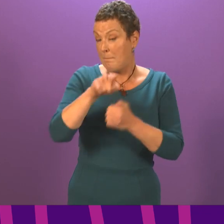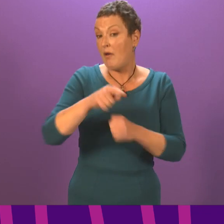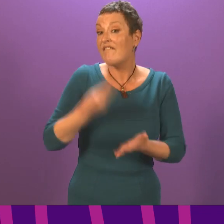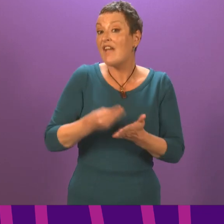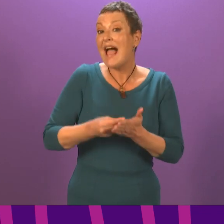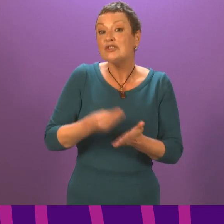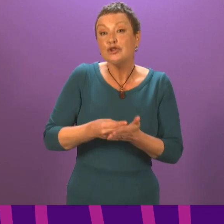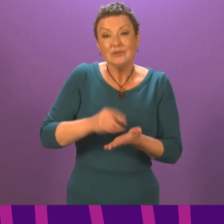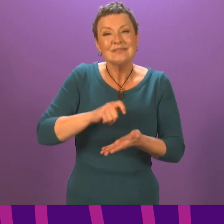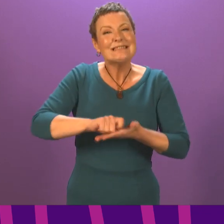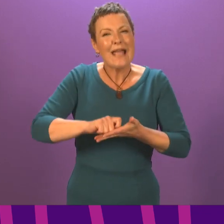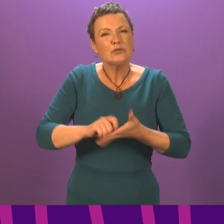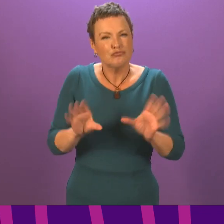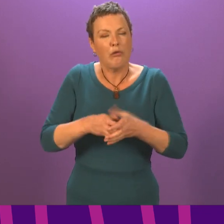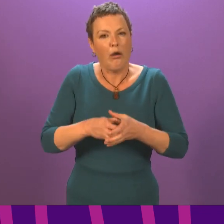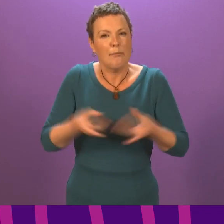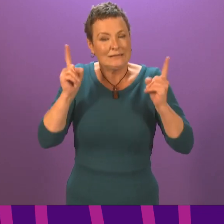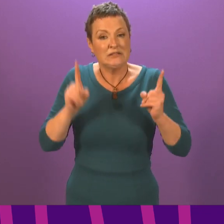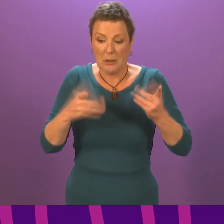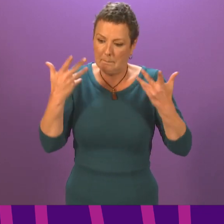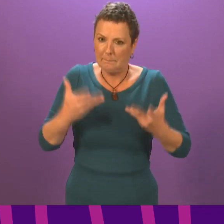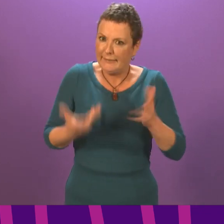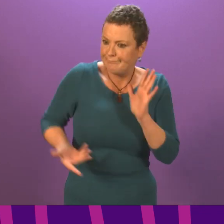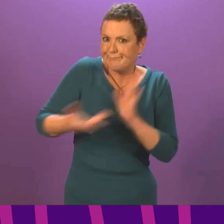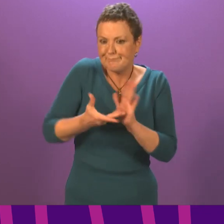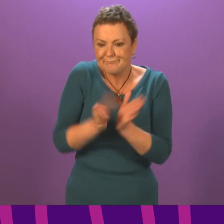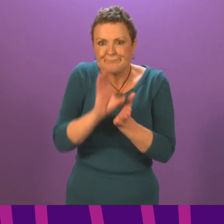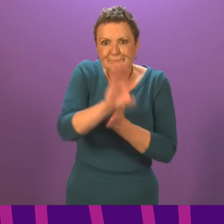further package of business support, which is intended to provide extra help over the